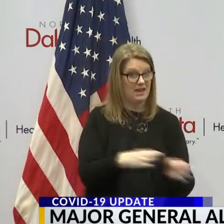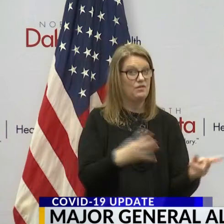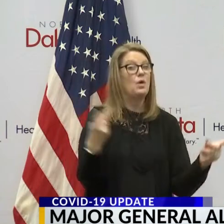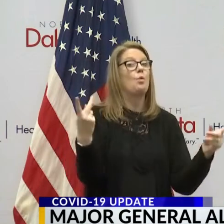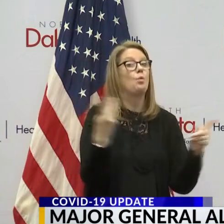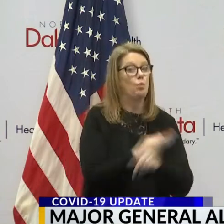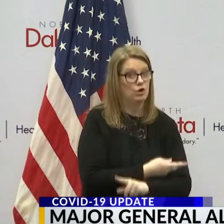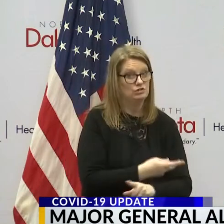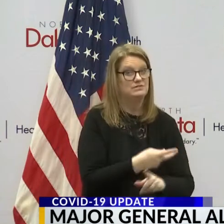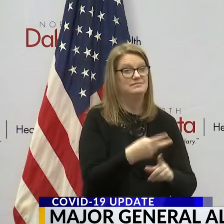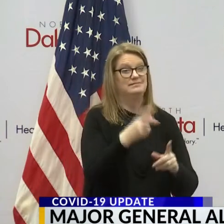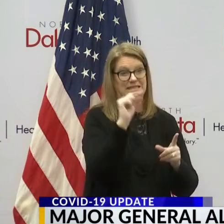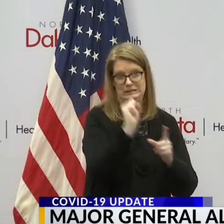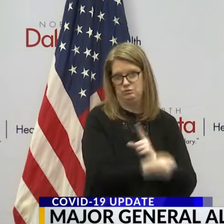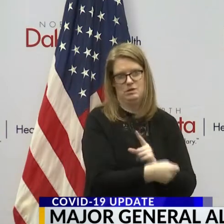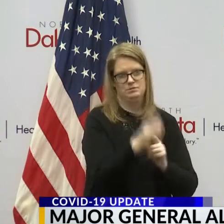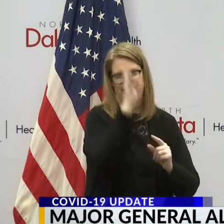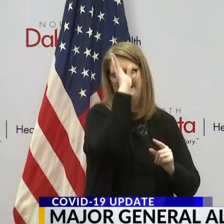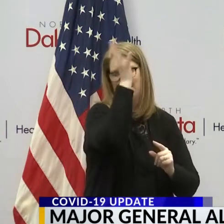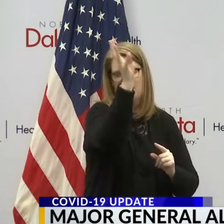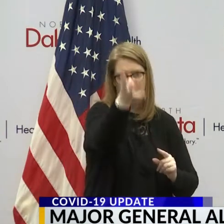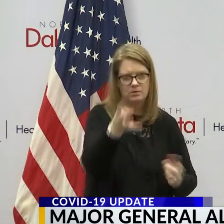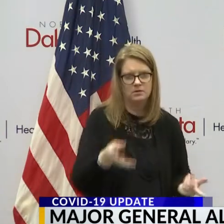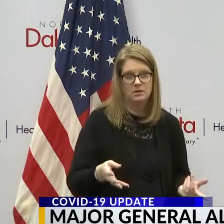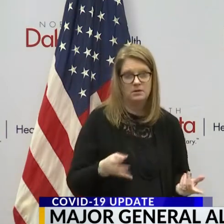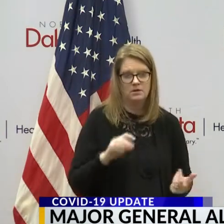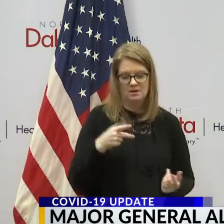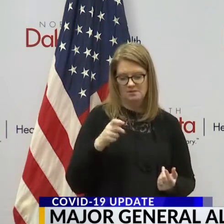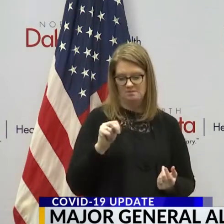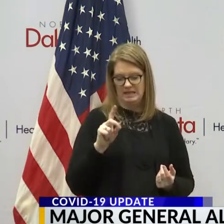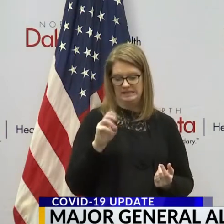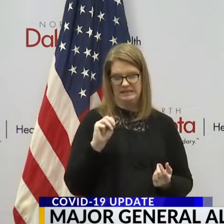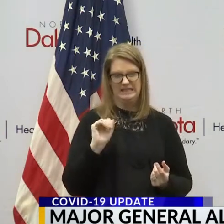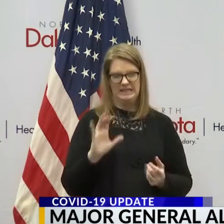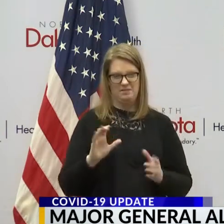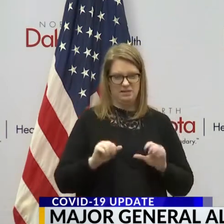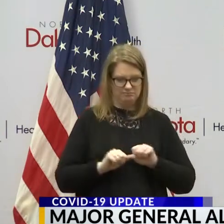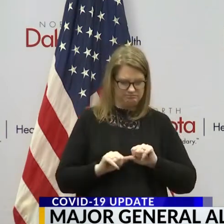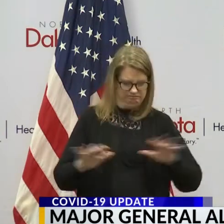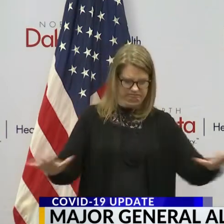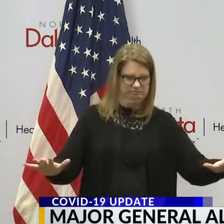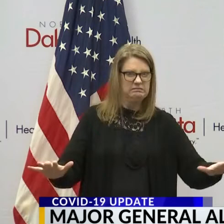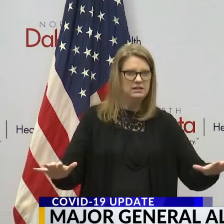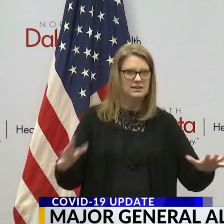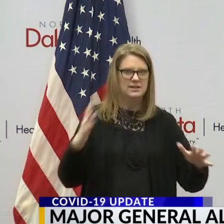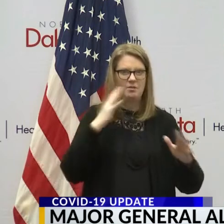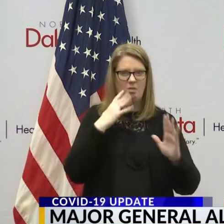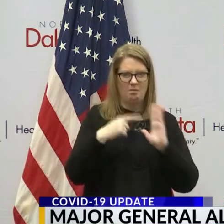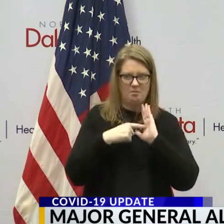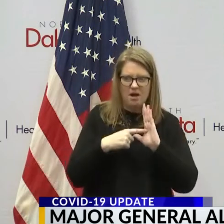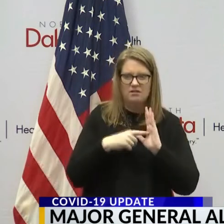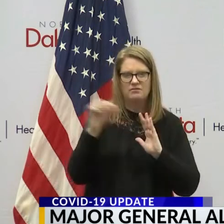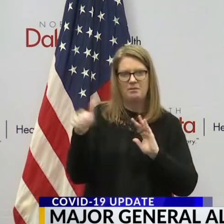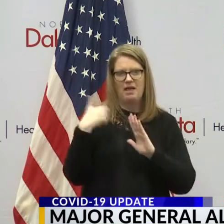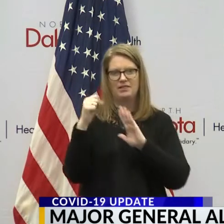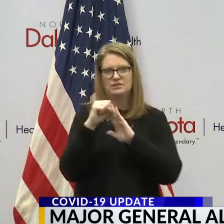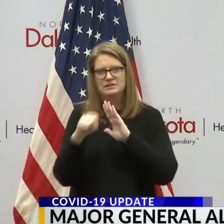WHEN YOU HEAR THESE NUMBERS, WE ARE PLANNING AGAINST THE WORST CASE SCENARIO AND THAT IS WHAT WE ARE PLANNING TOWARDS, HOPEFULLY WE DON'T NEED IT. BUT RIGHT NOW, THAT IS WHAT WE PLAN TO JUST BECAUSE OF THE